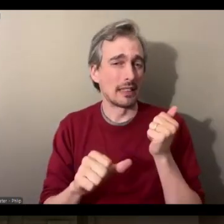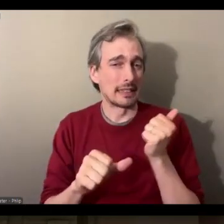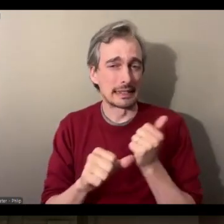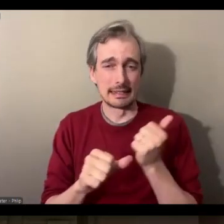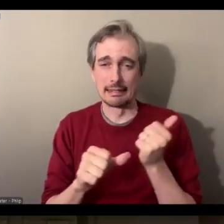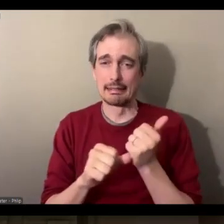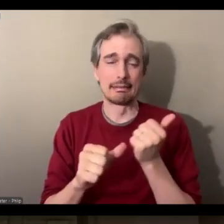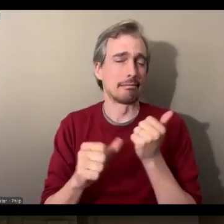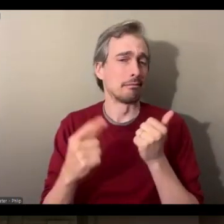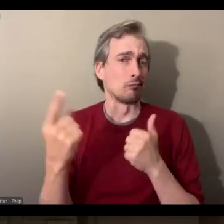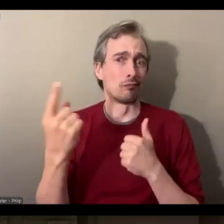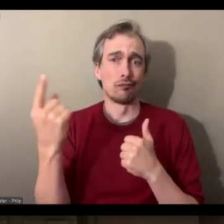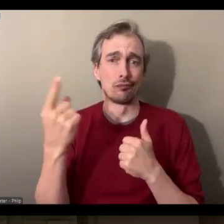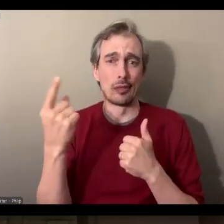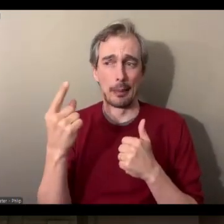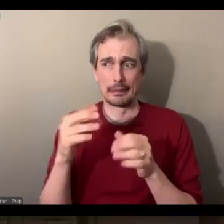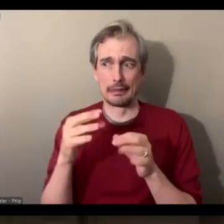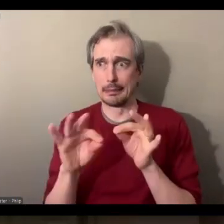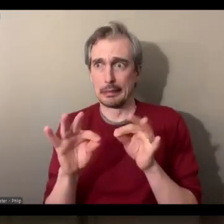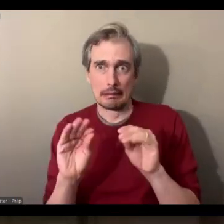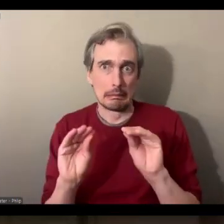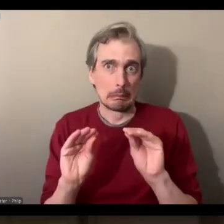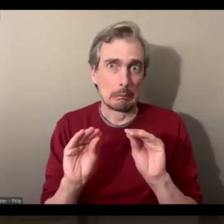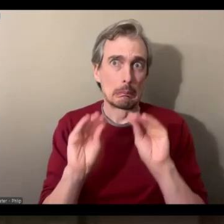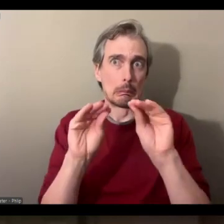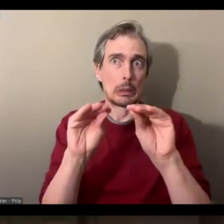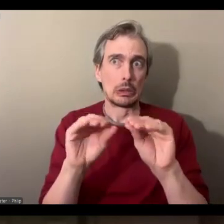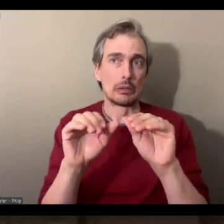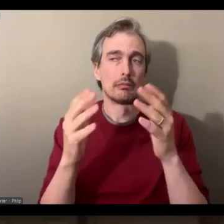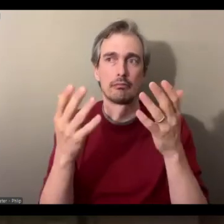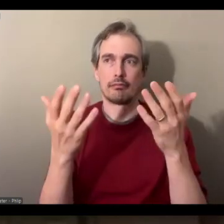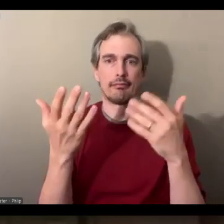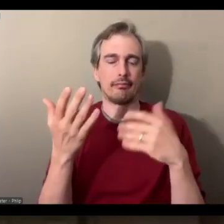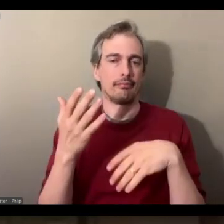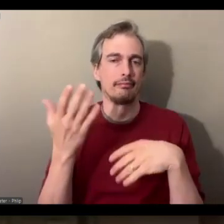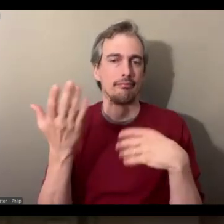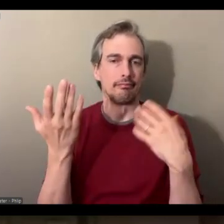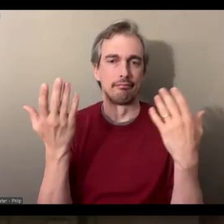PAC NYC doesn't even exist as a brand. You can see here it's called Perelman Performing Arts Center.